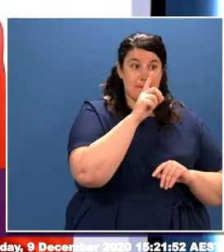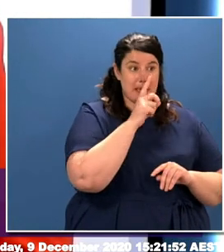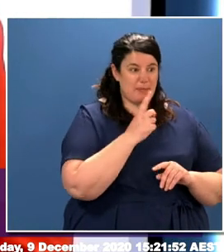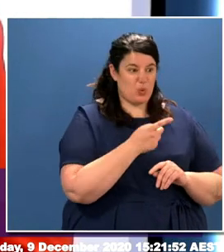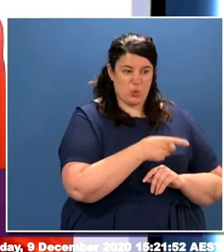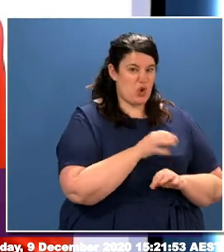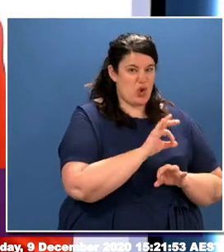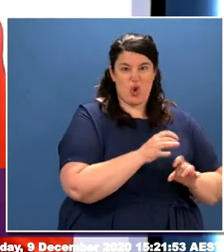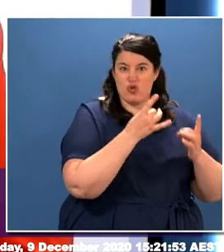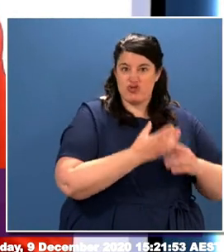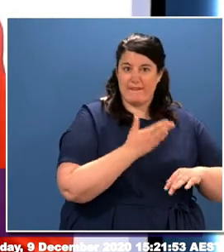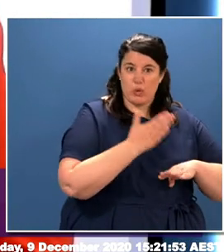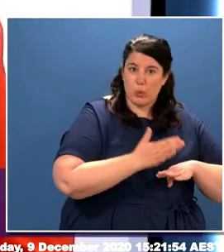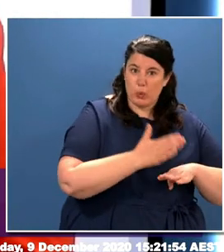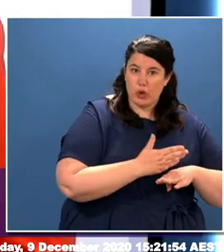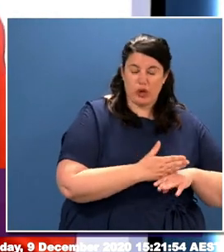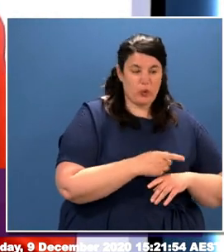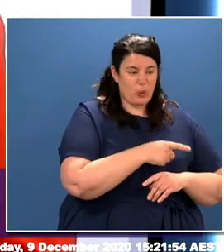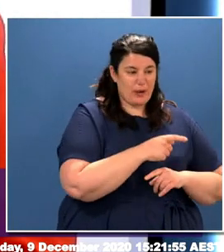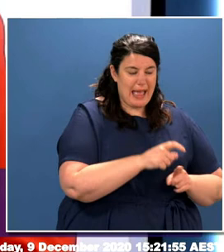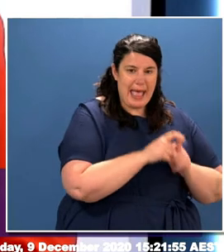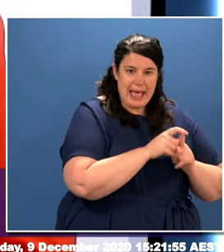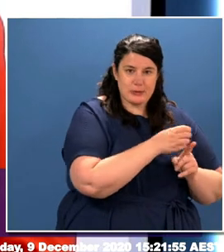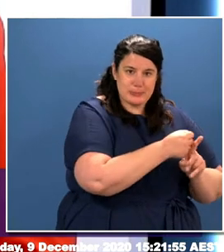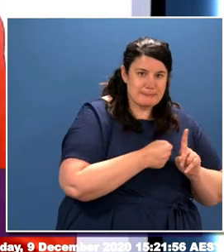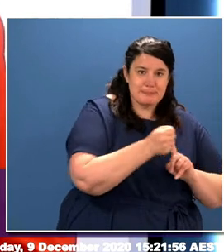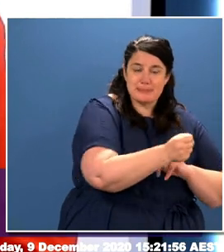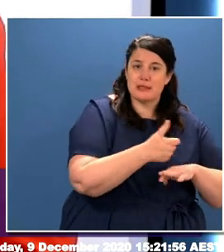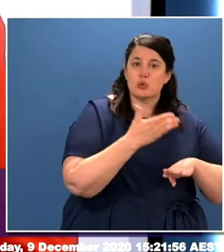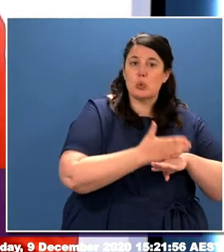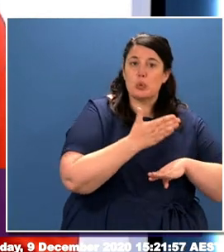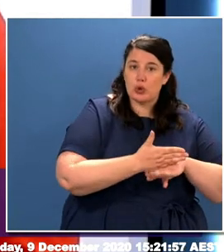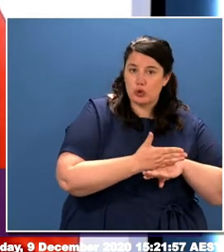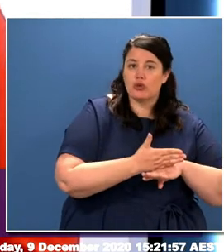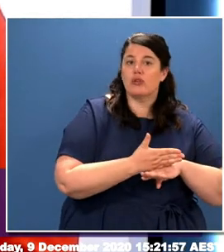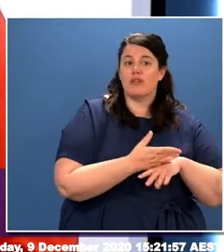to be placed or employable, that's the words they've used, according to this